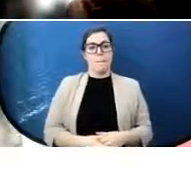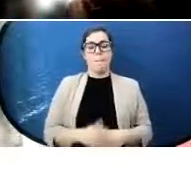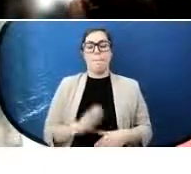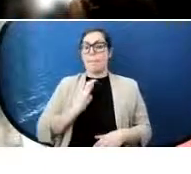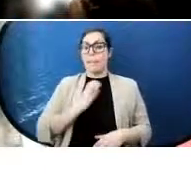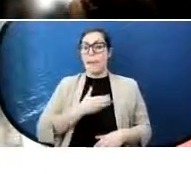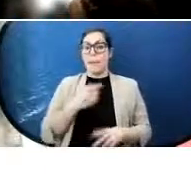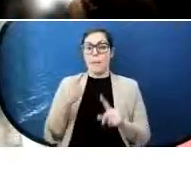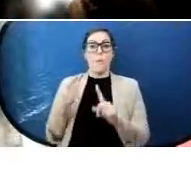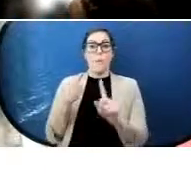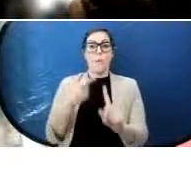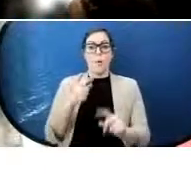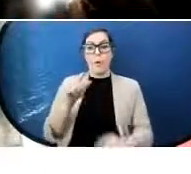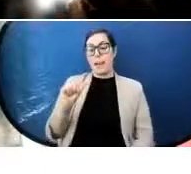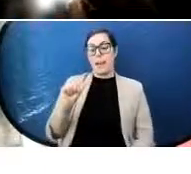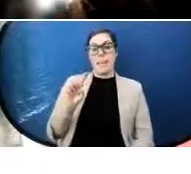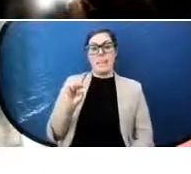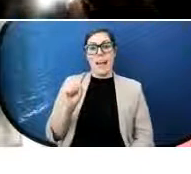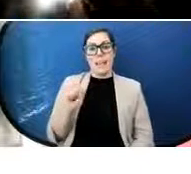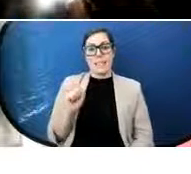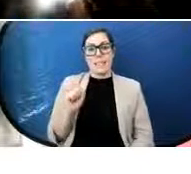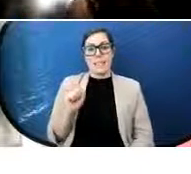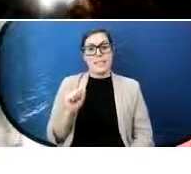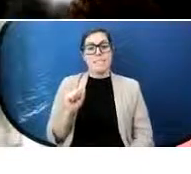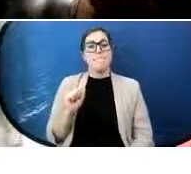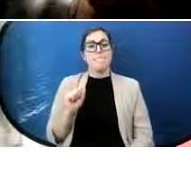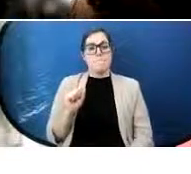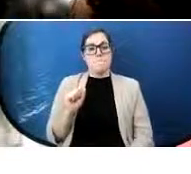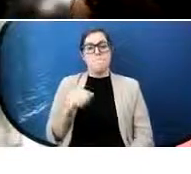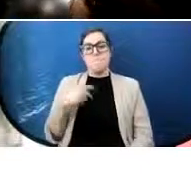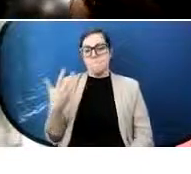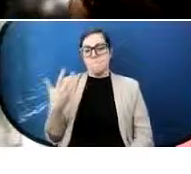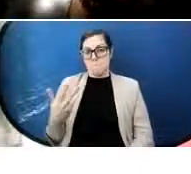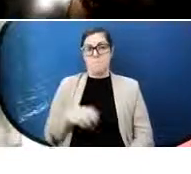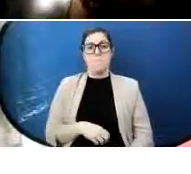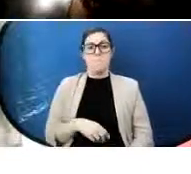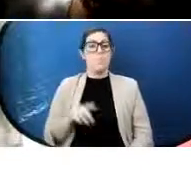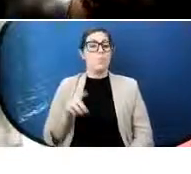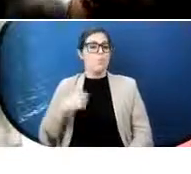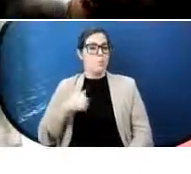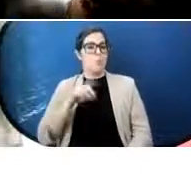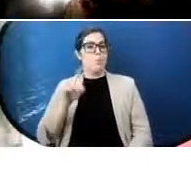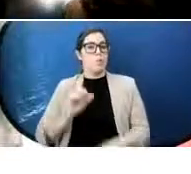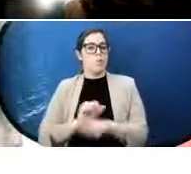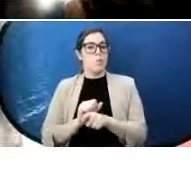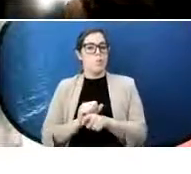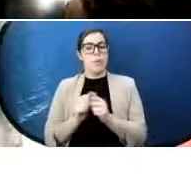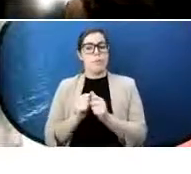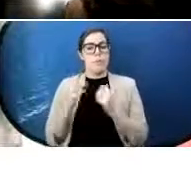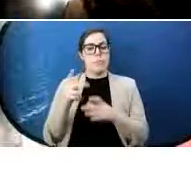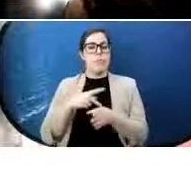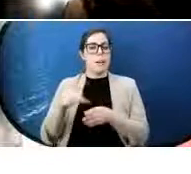of the AES? So we work a lot with professionals in International Education, and I think that we want